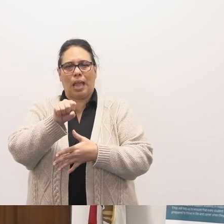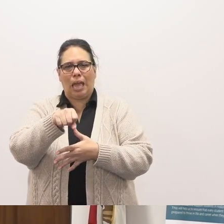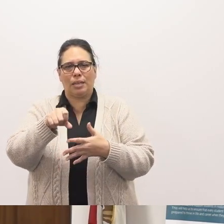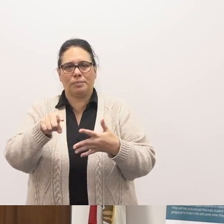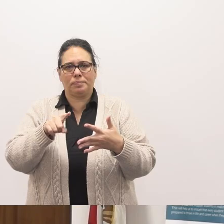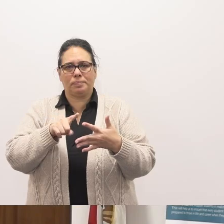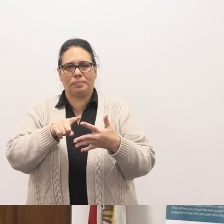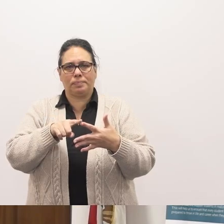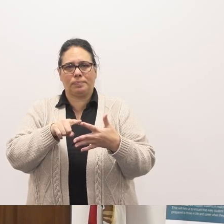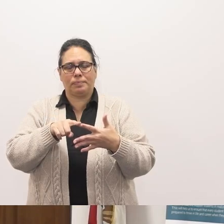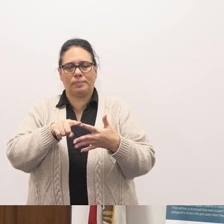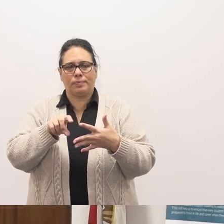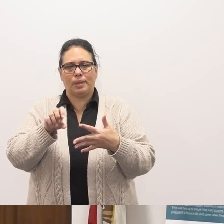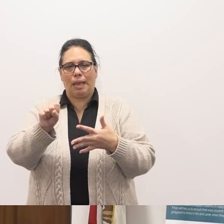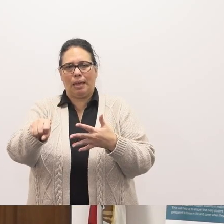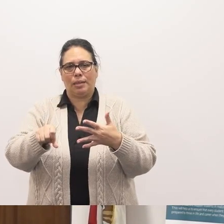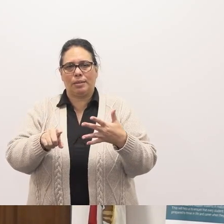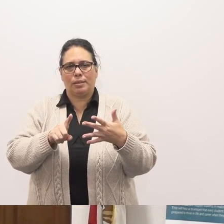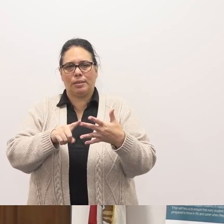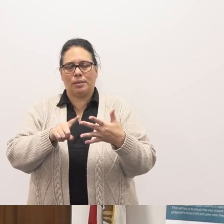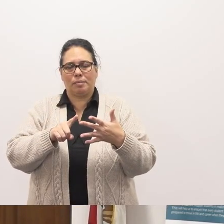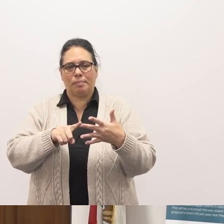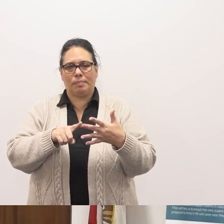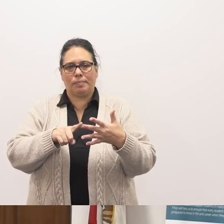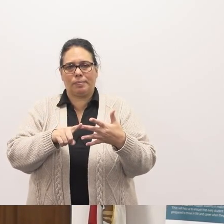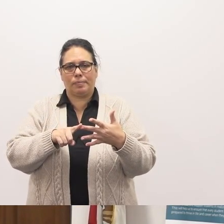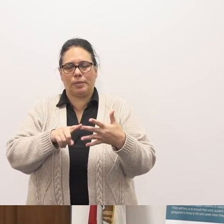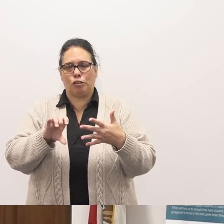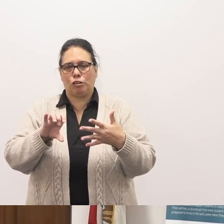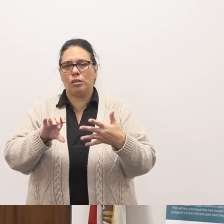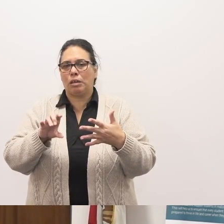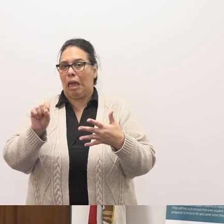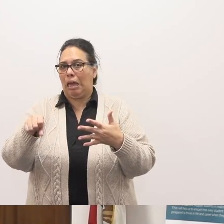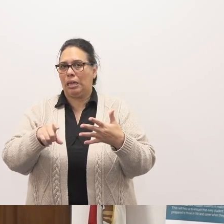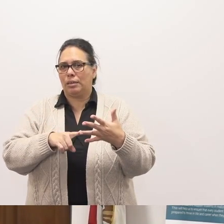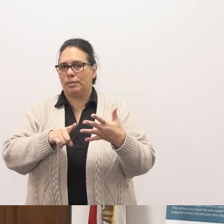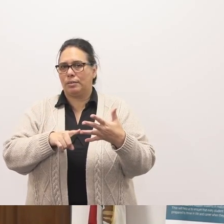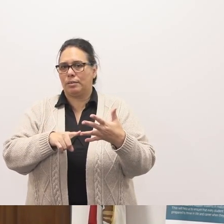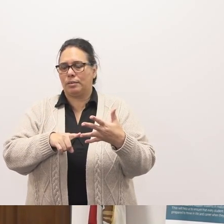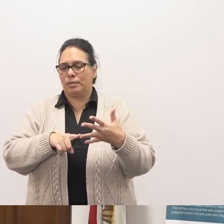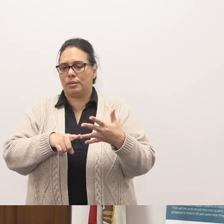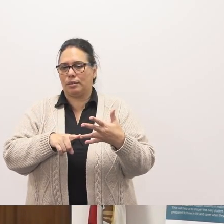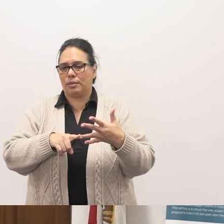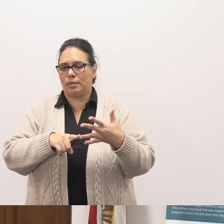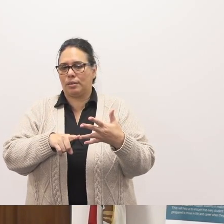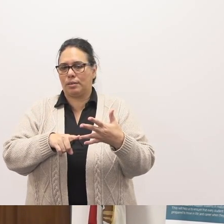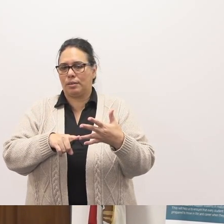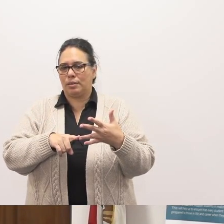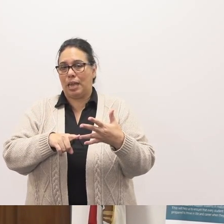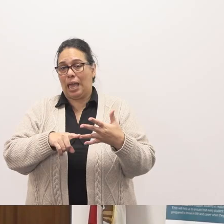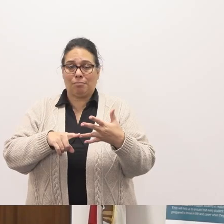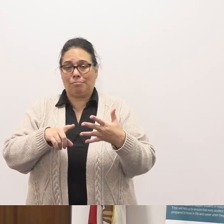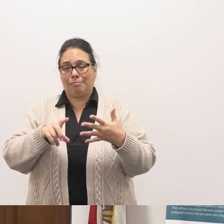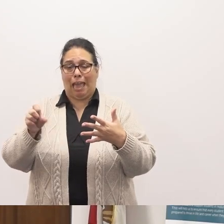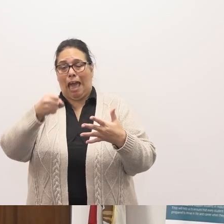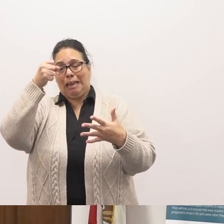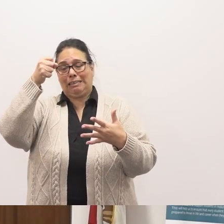Aye. Member Otto? - Aye. President Craighead? - Aye. Member Benitez? They have been received. Aye.